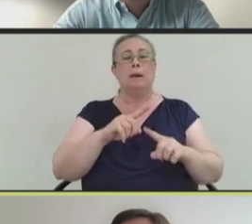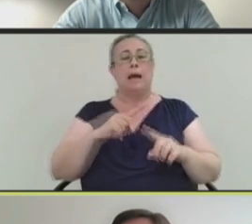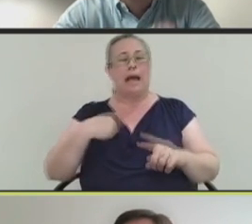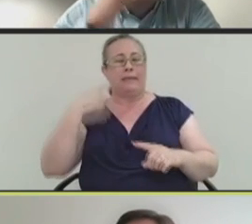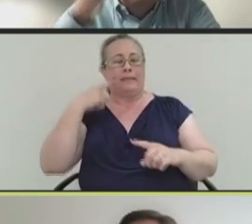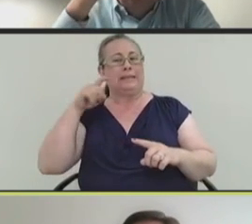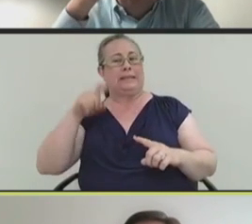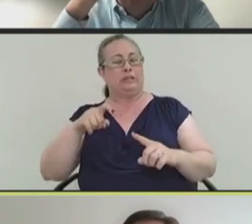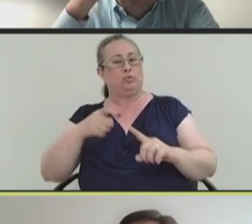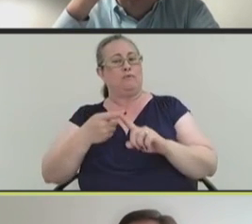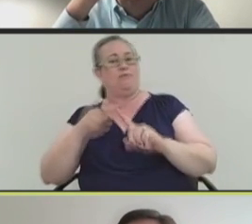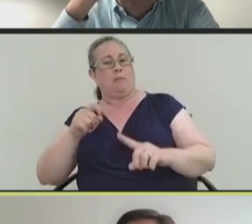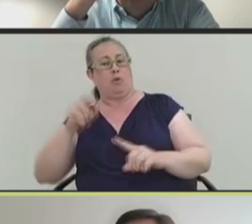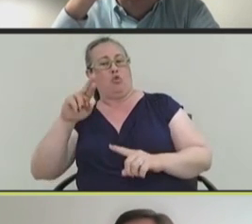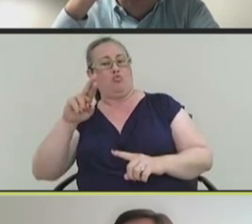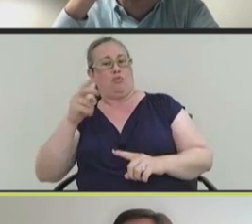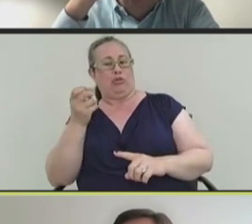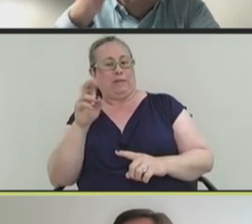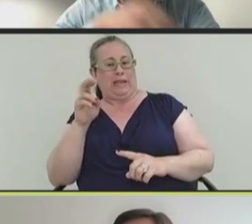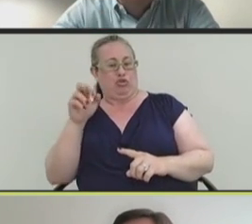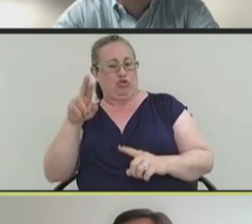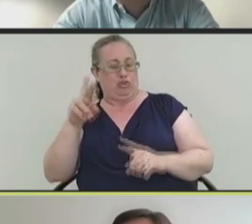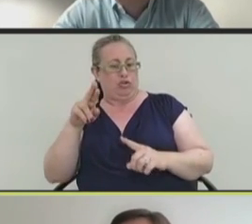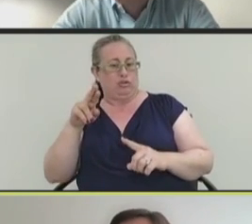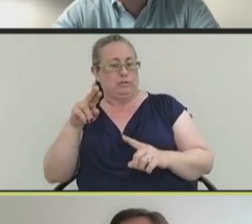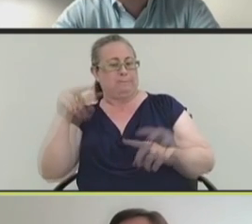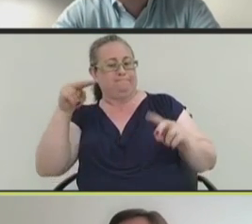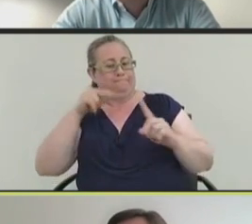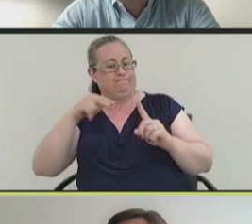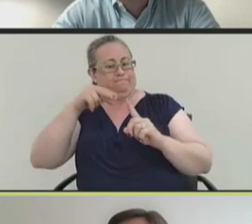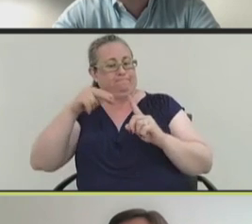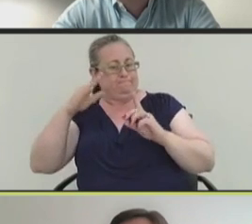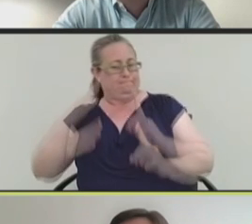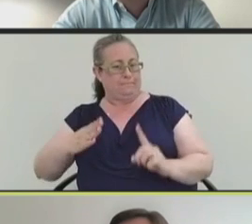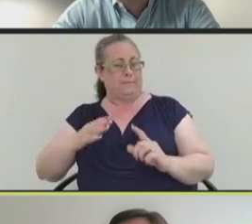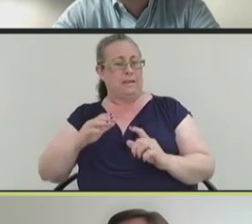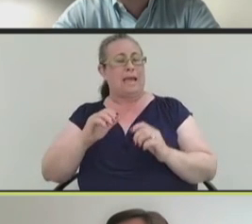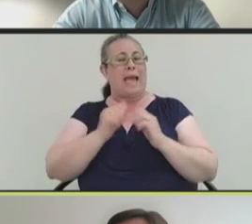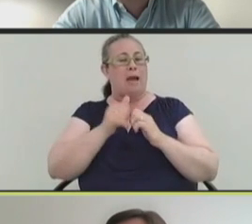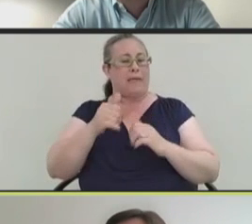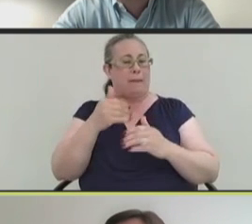to explain how the process was speeded up. And most of it was because we took,